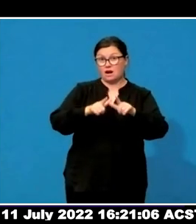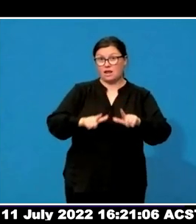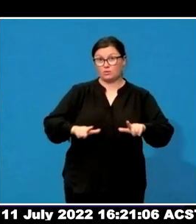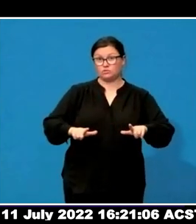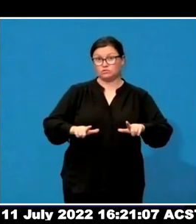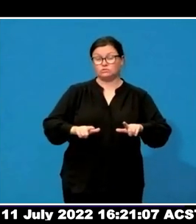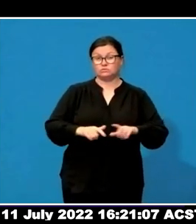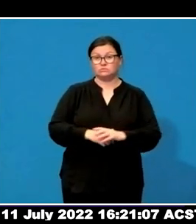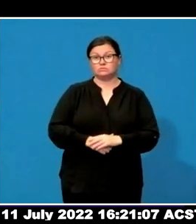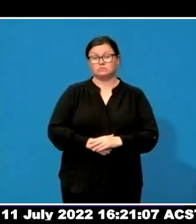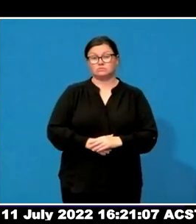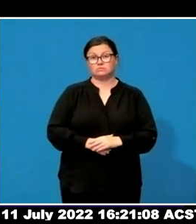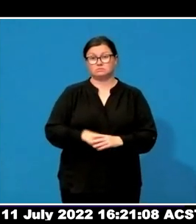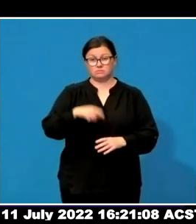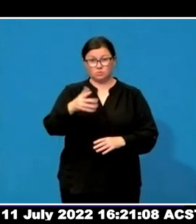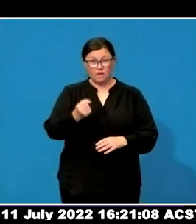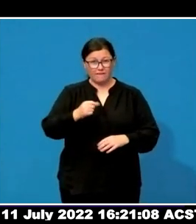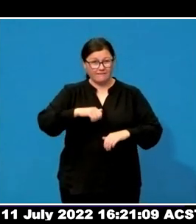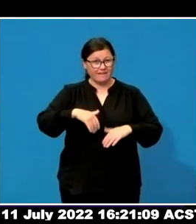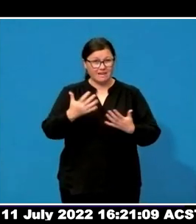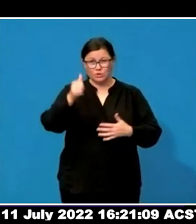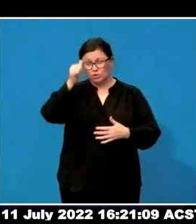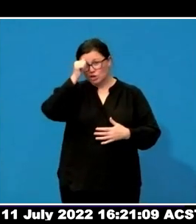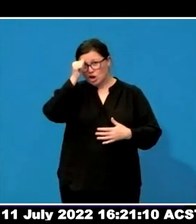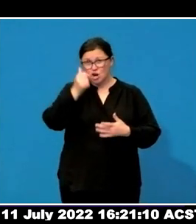Do you have any information or do you know of any information about that?